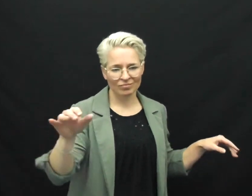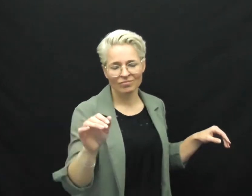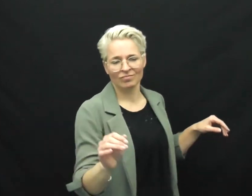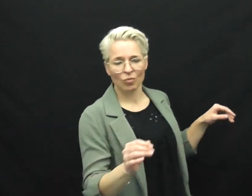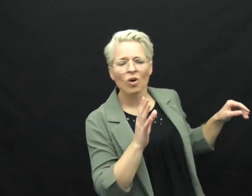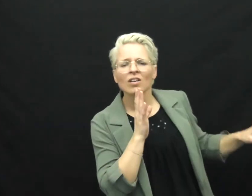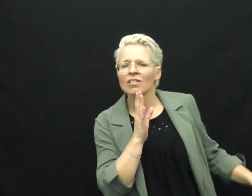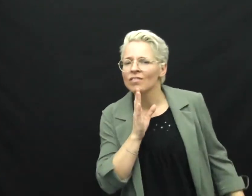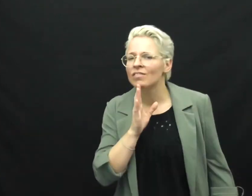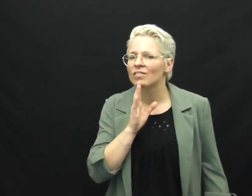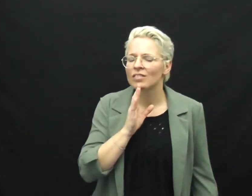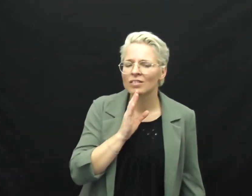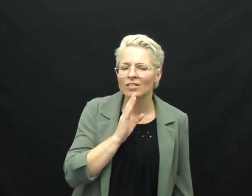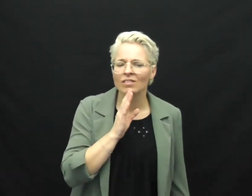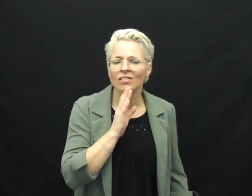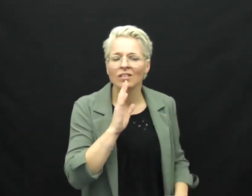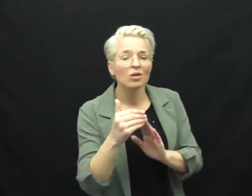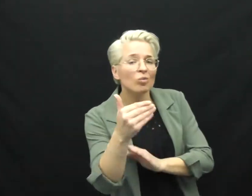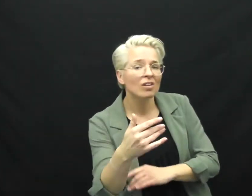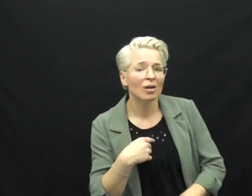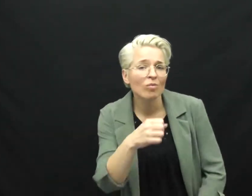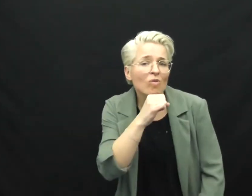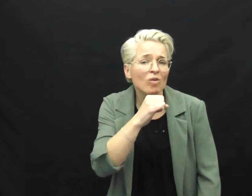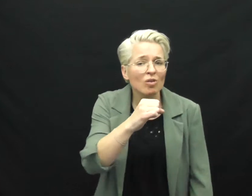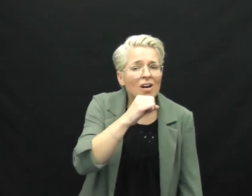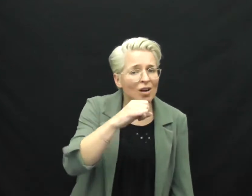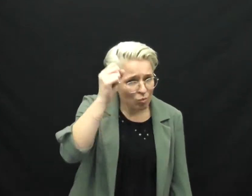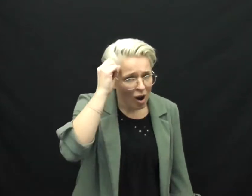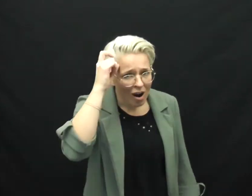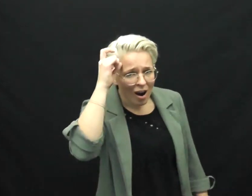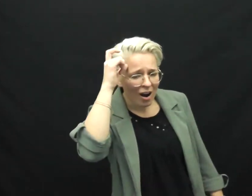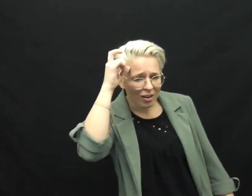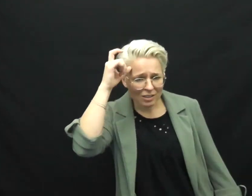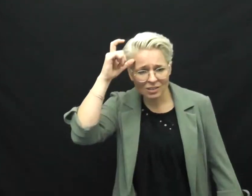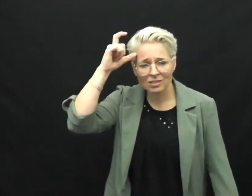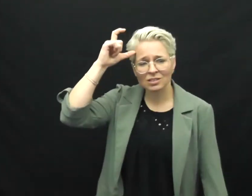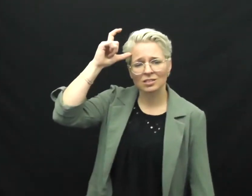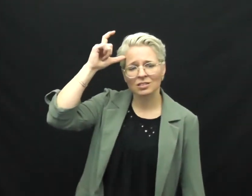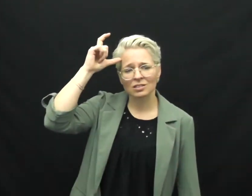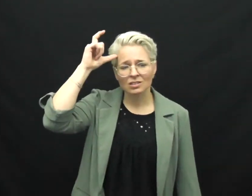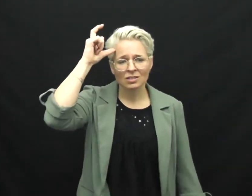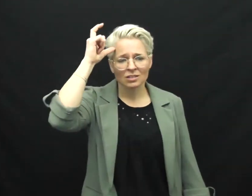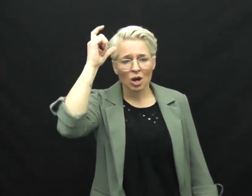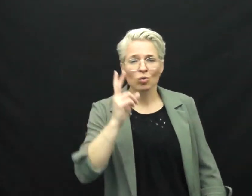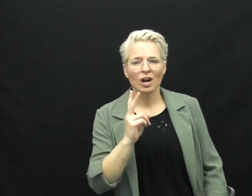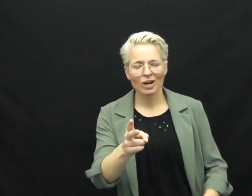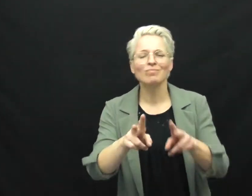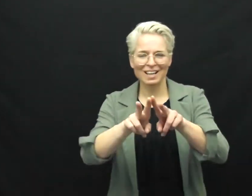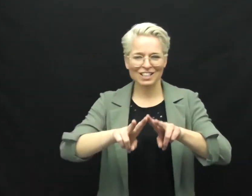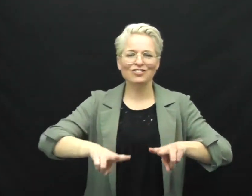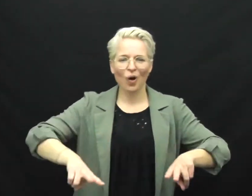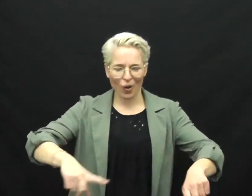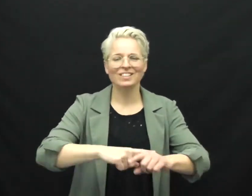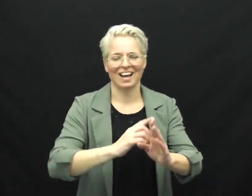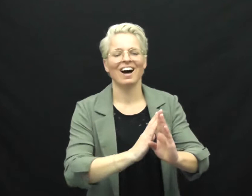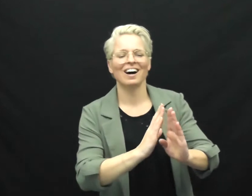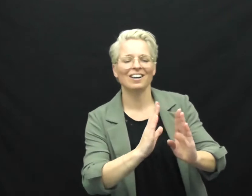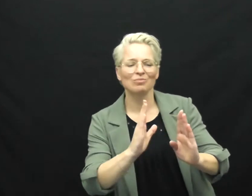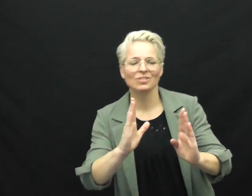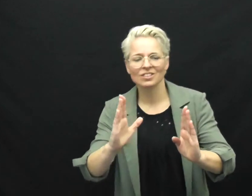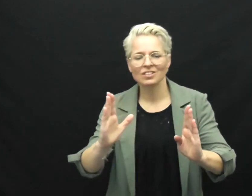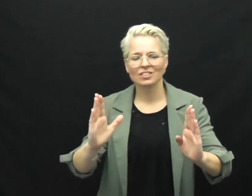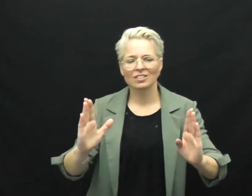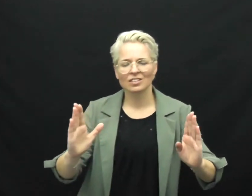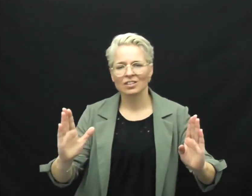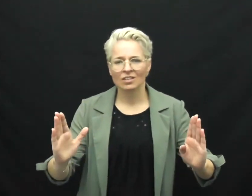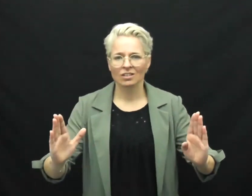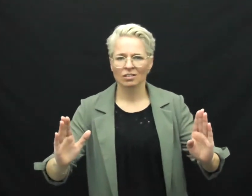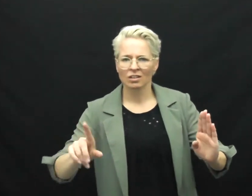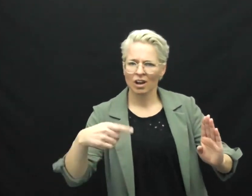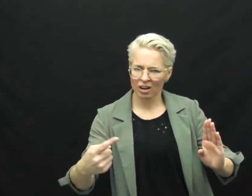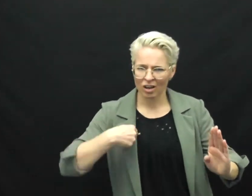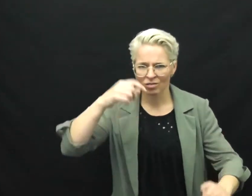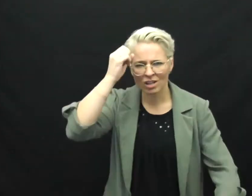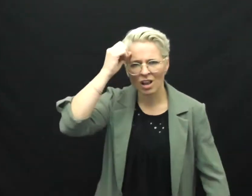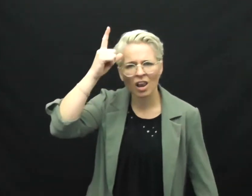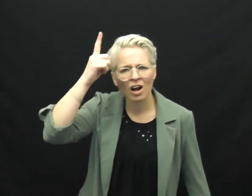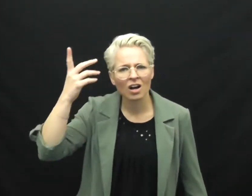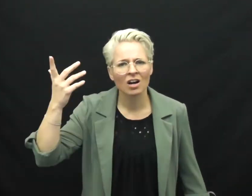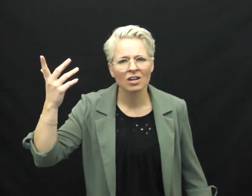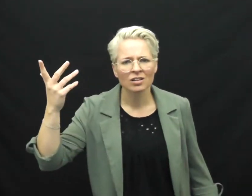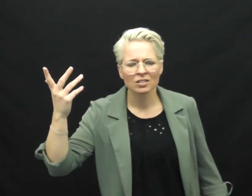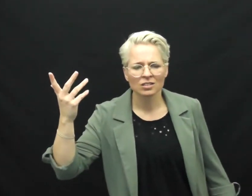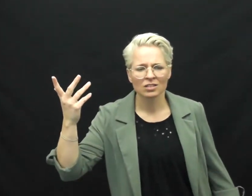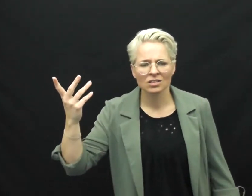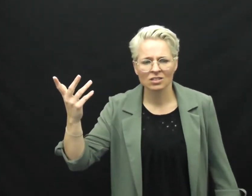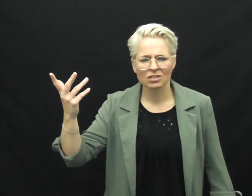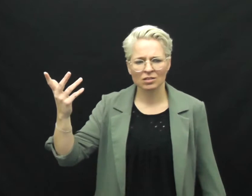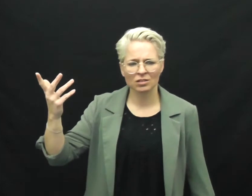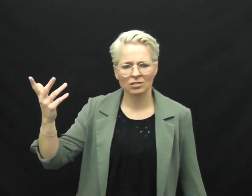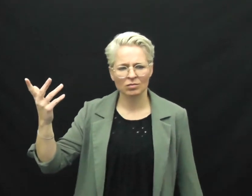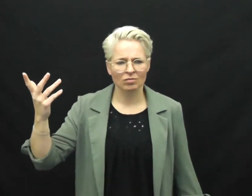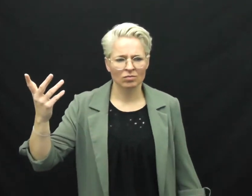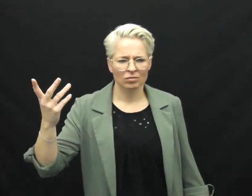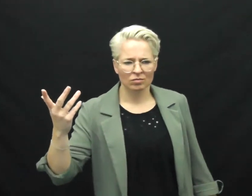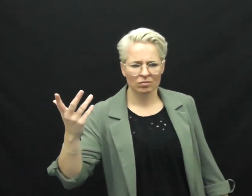What if, when I'm old and wise We're at peaceful times and I realize